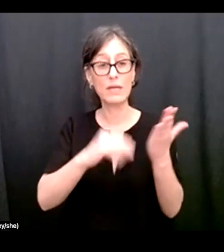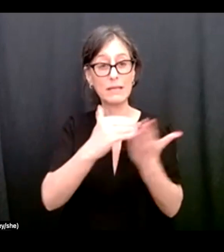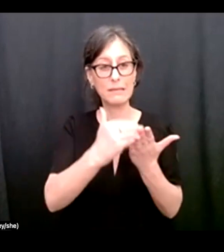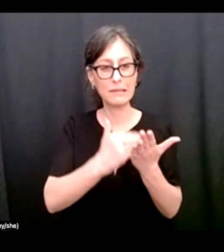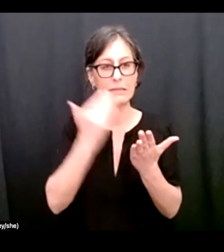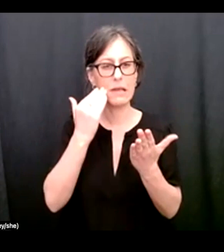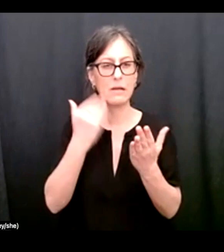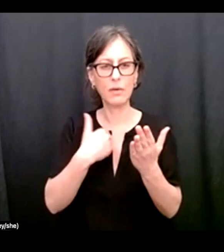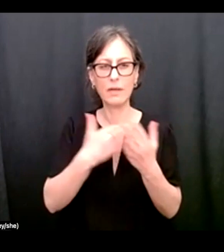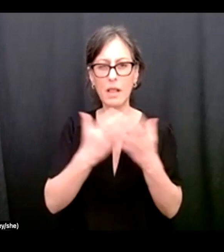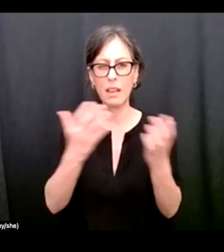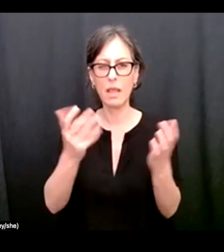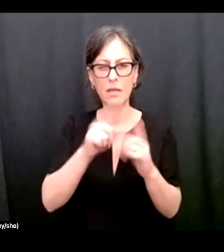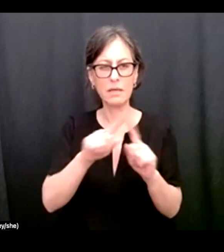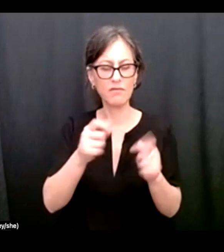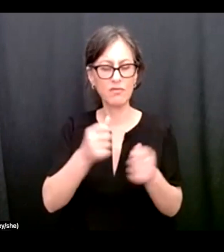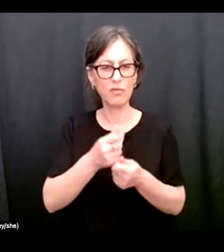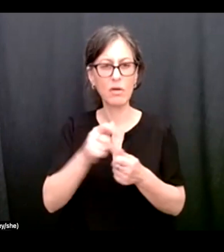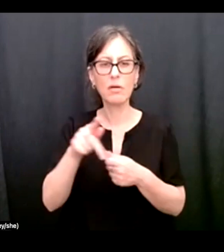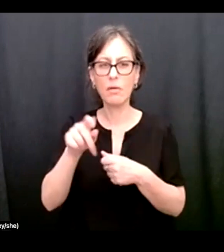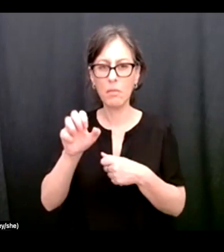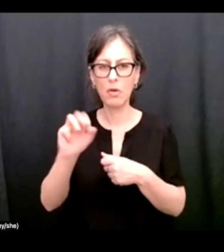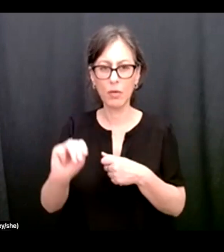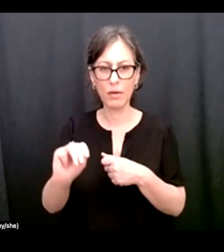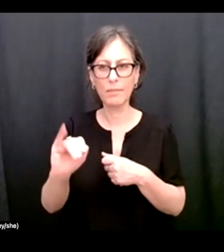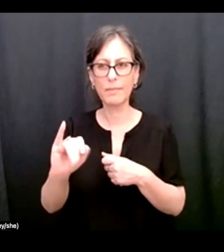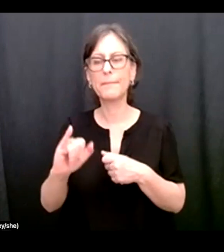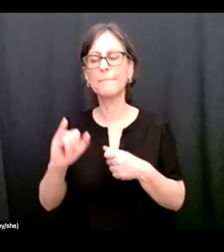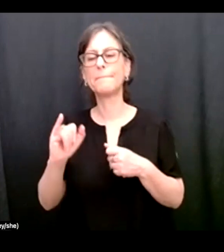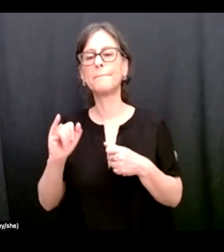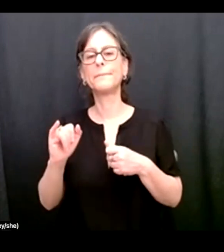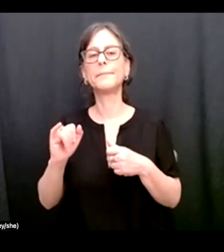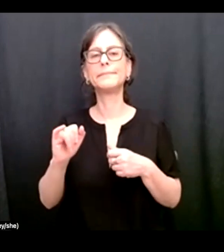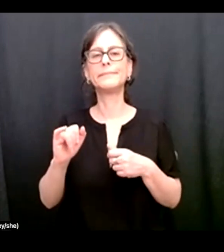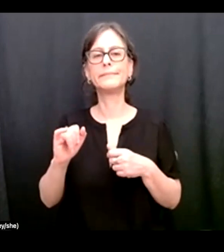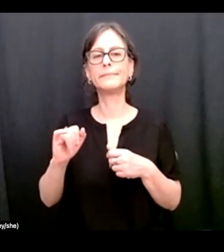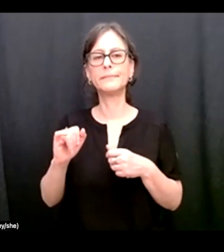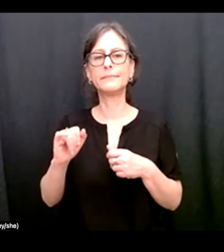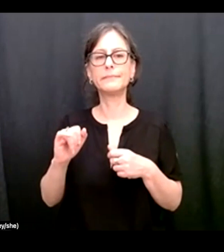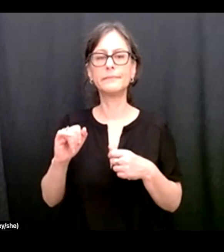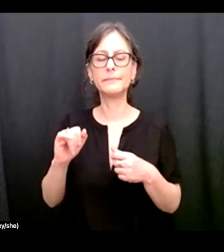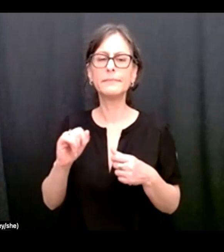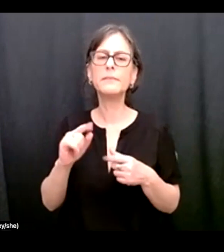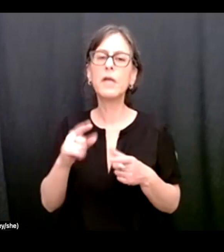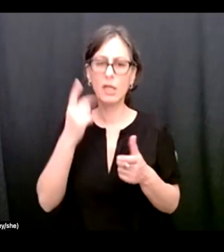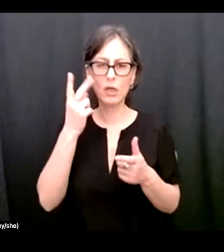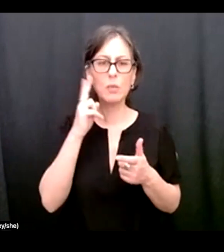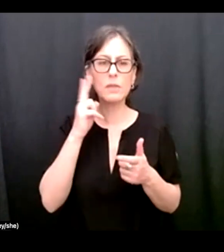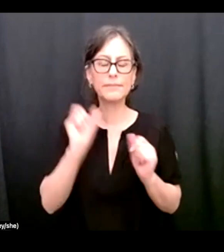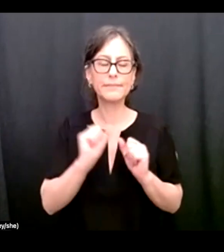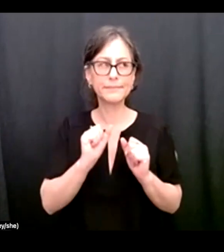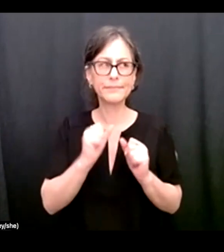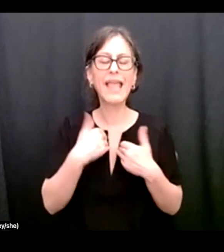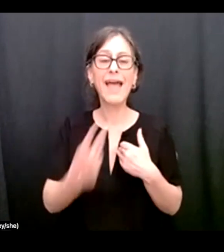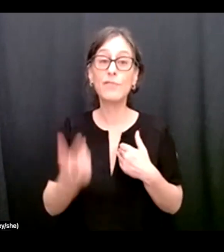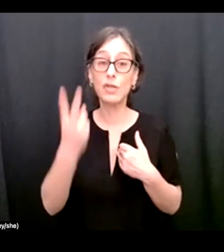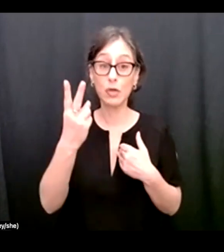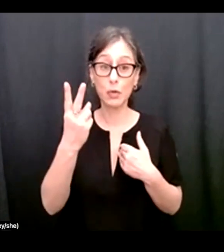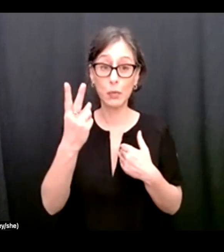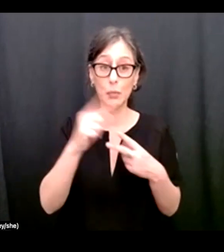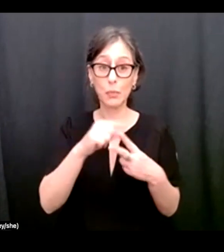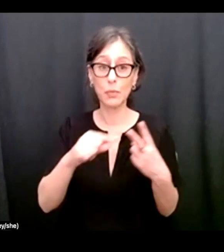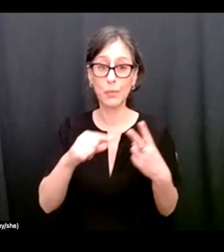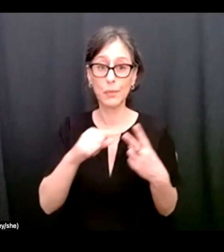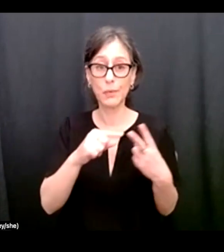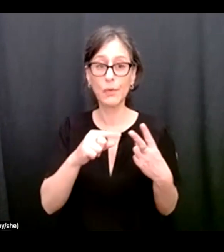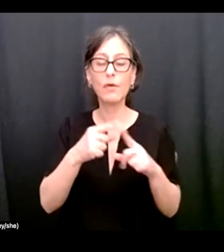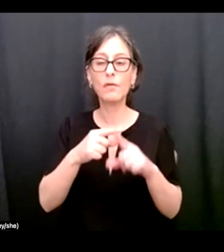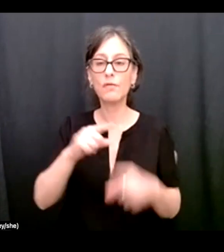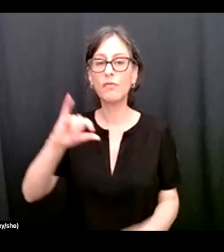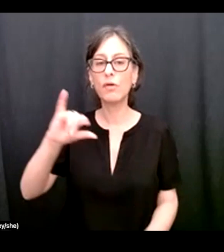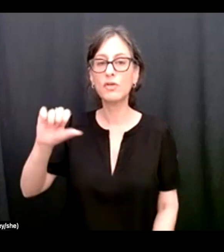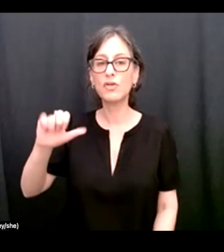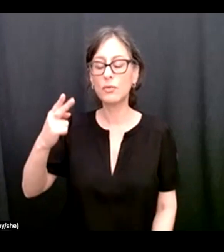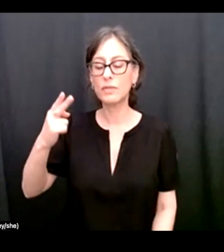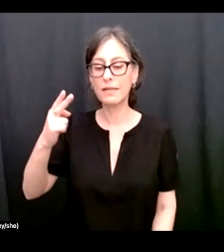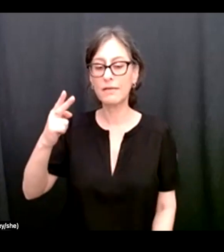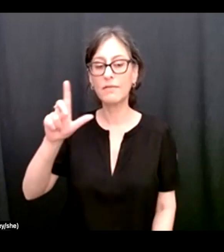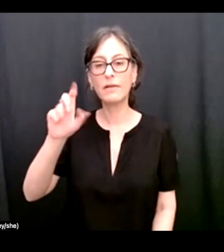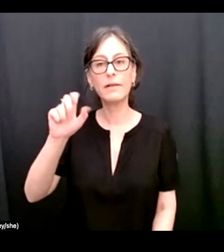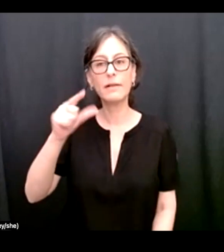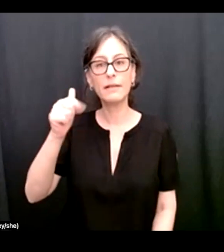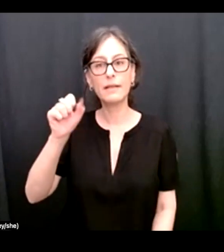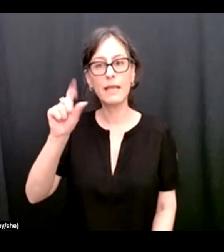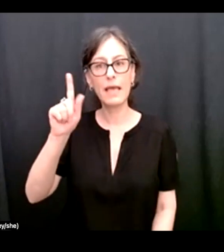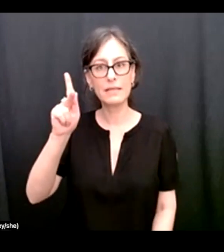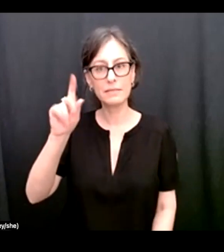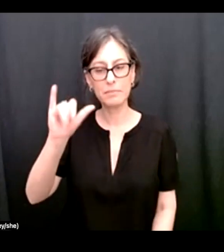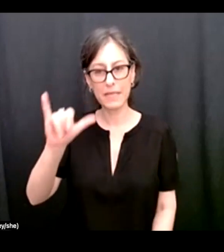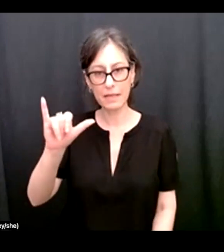of poems, but you see, there are two poems from Joseph Legaspi relating to garments,